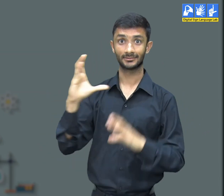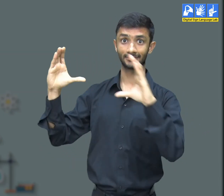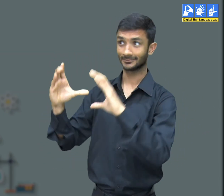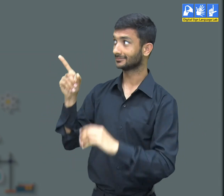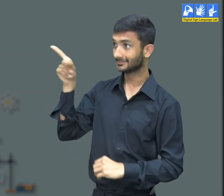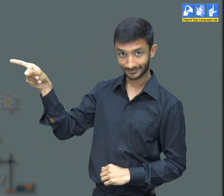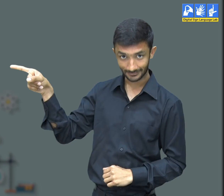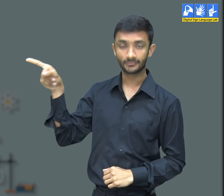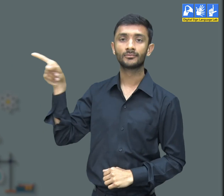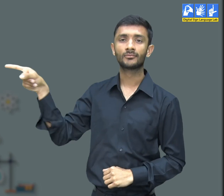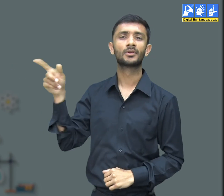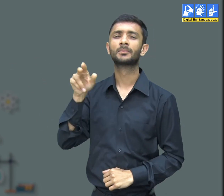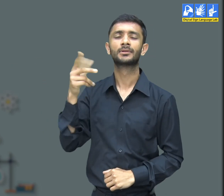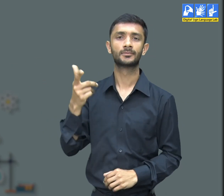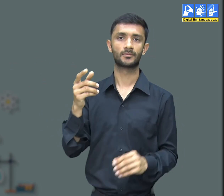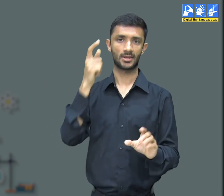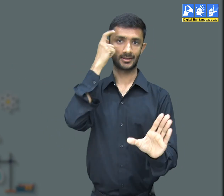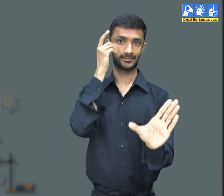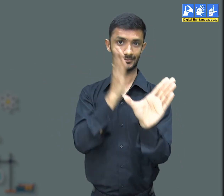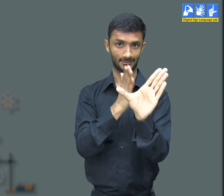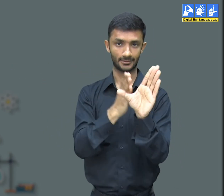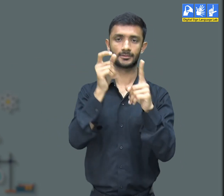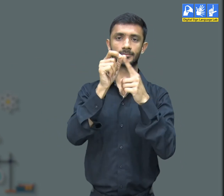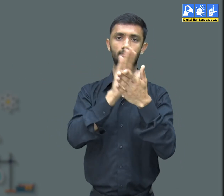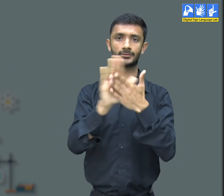Fourth is Psychophysics.